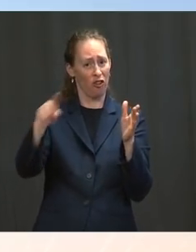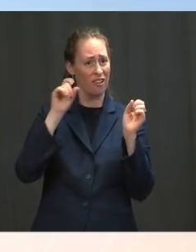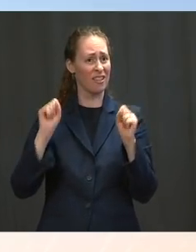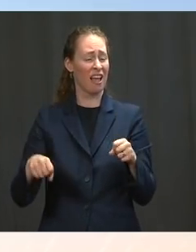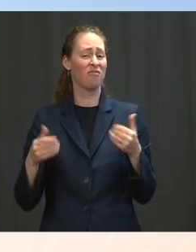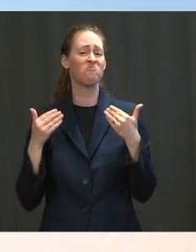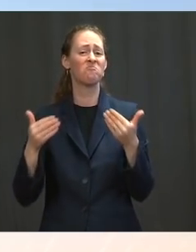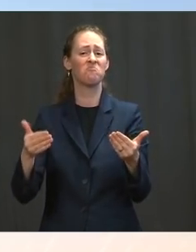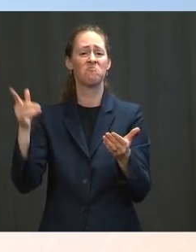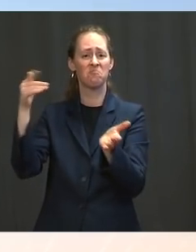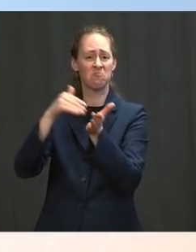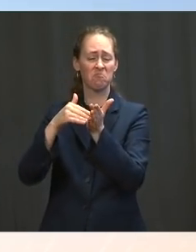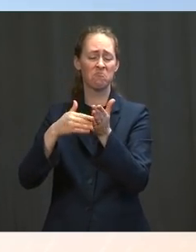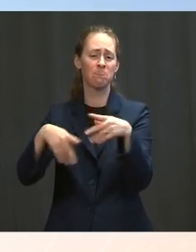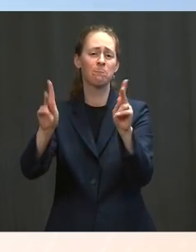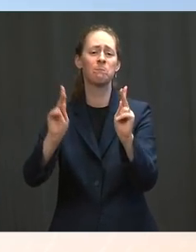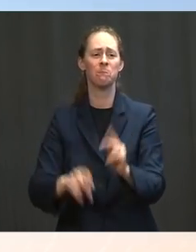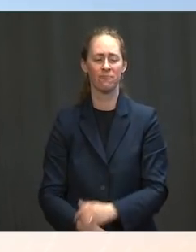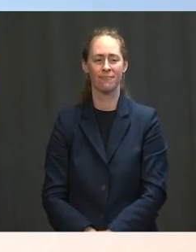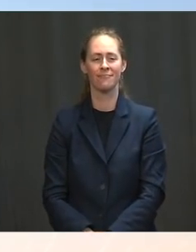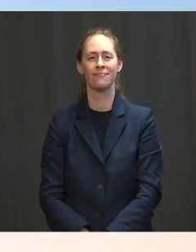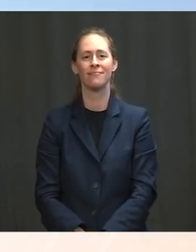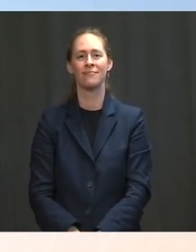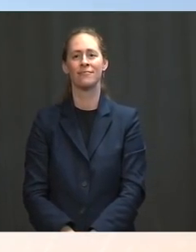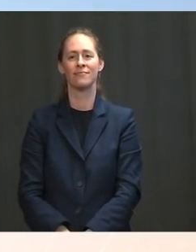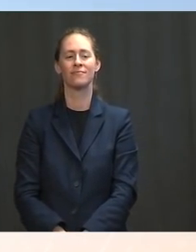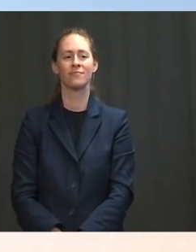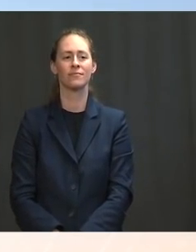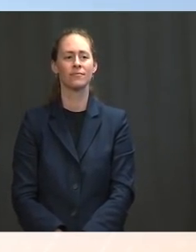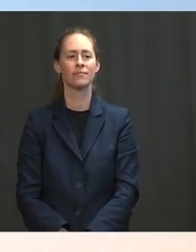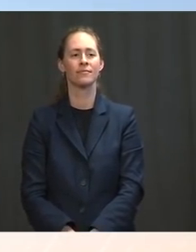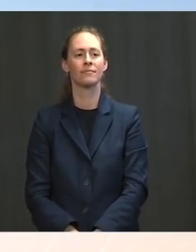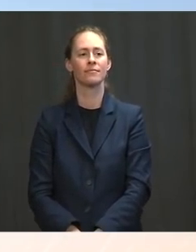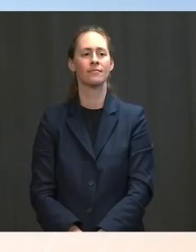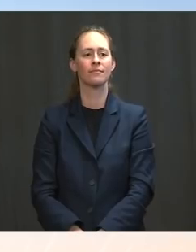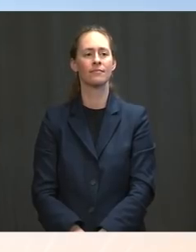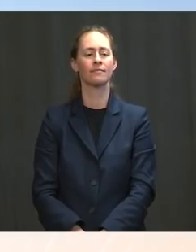Ms. Psaki: Sure. The Press: -- and one on COVID. On oil prices: You've alluded a couple of times today